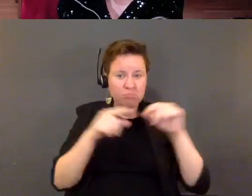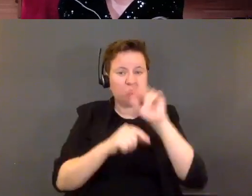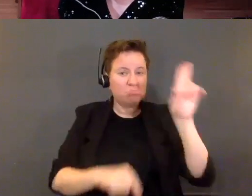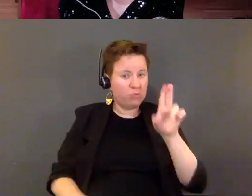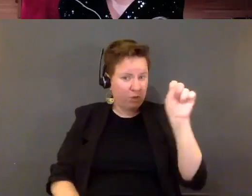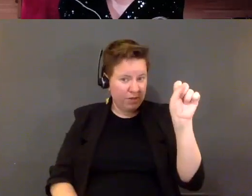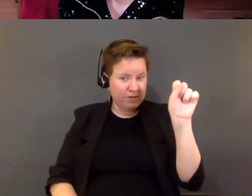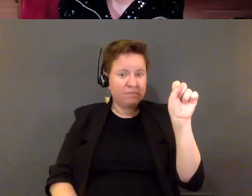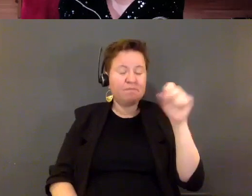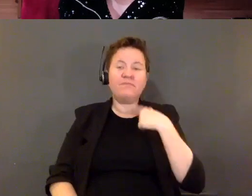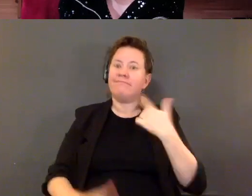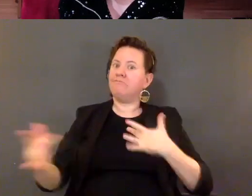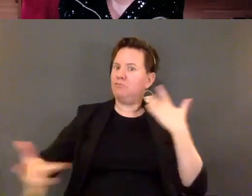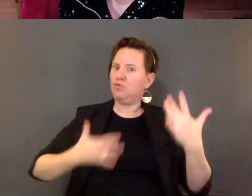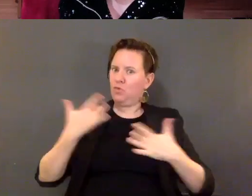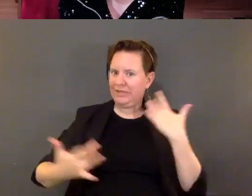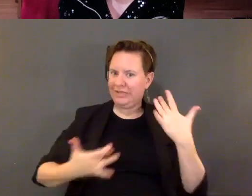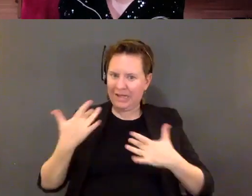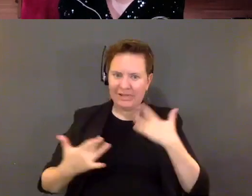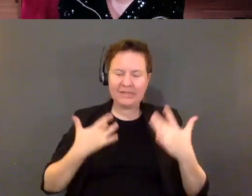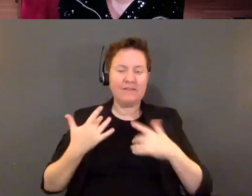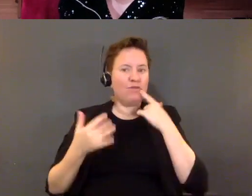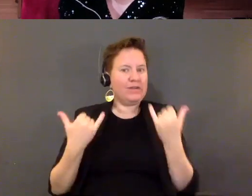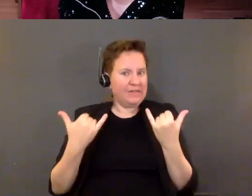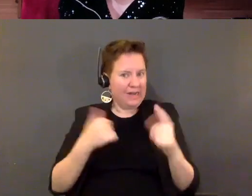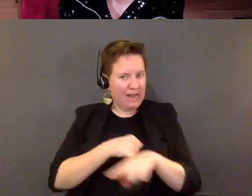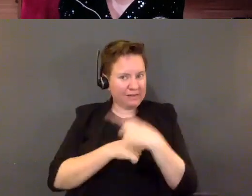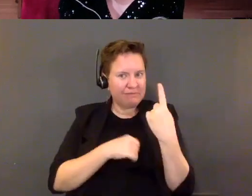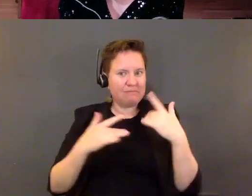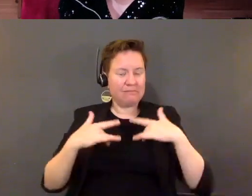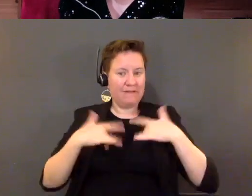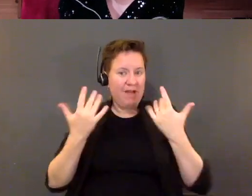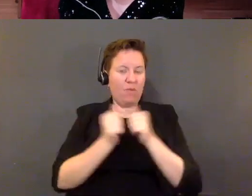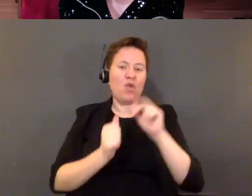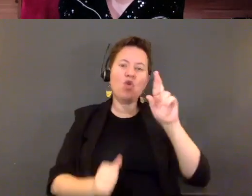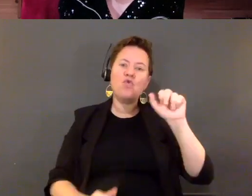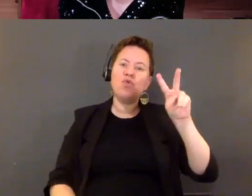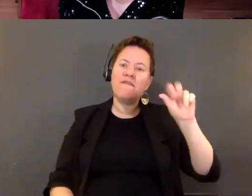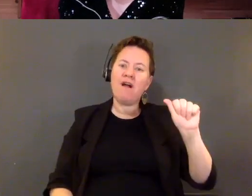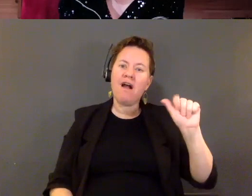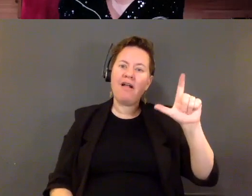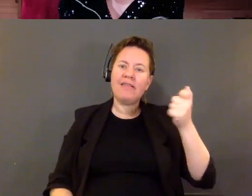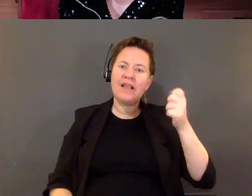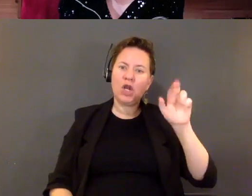We are so excited for tonight's event with the Riva Lehrer in celebration of Riva's memoir